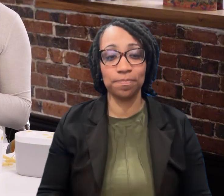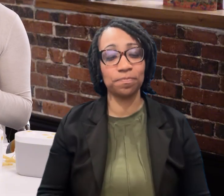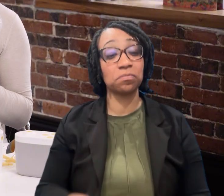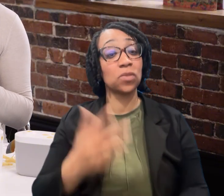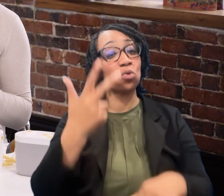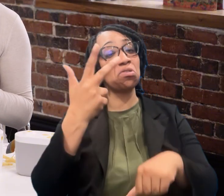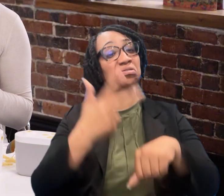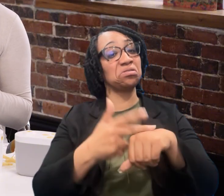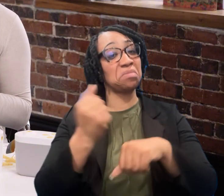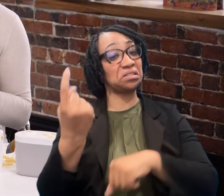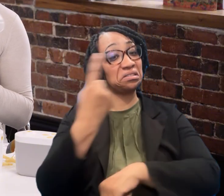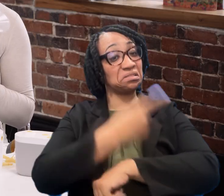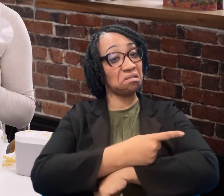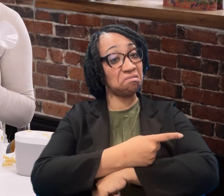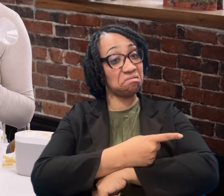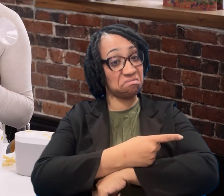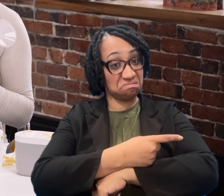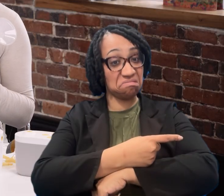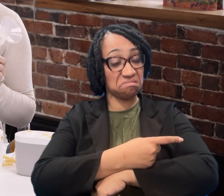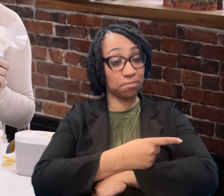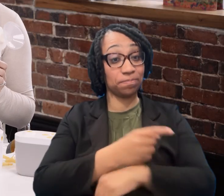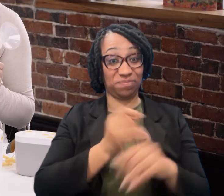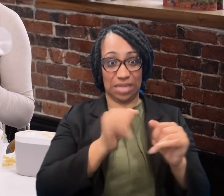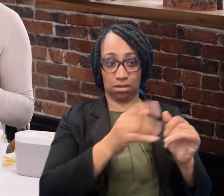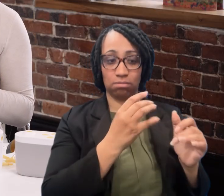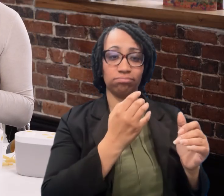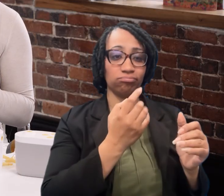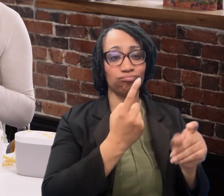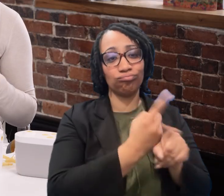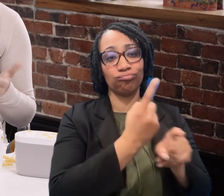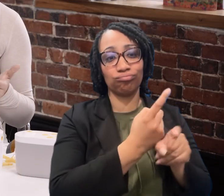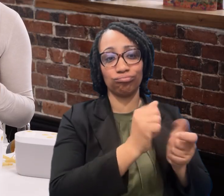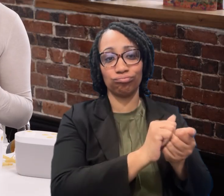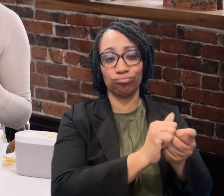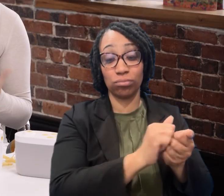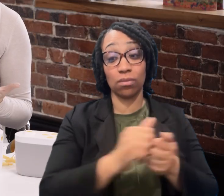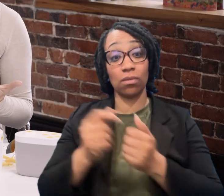So, if you pump three times a day, you're washing it three times a day and also to sanitize at least